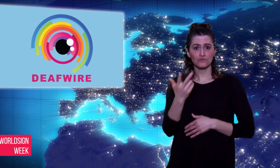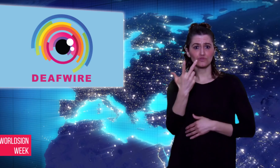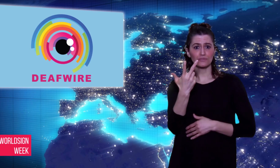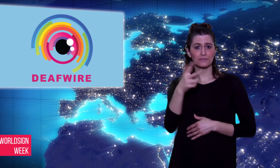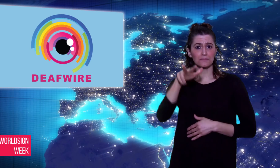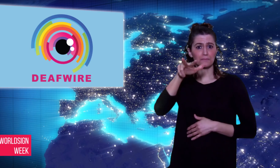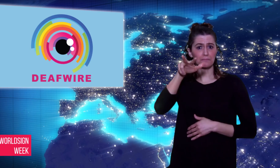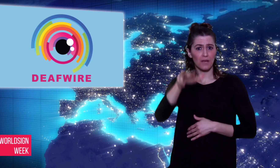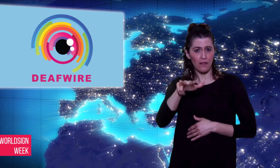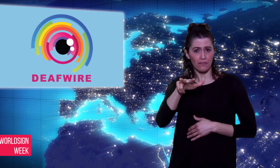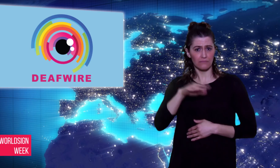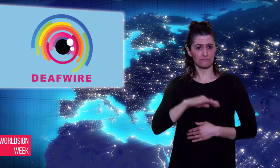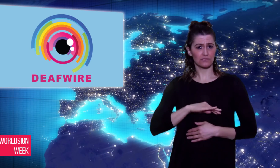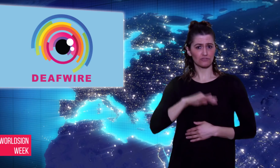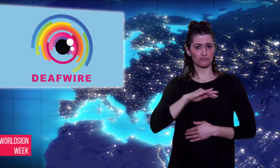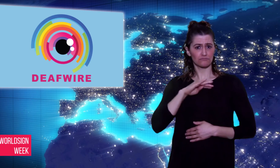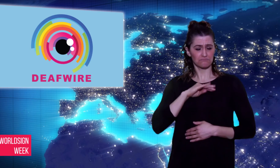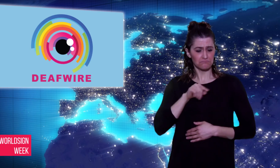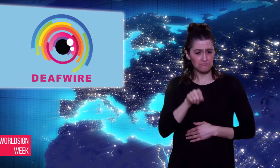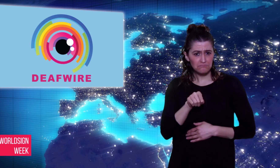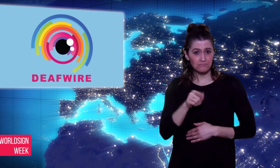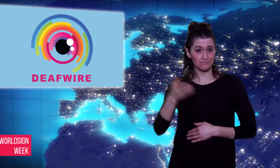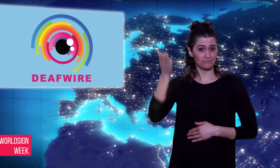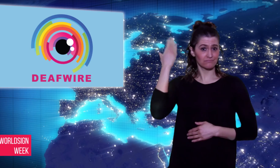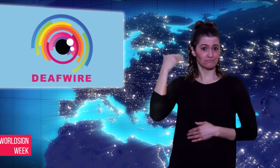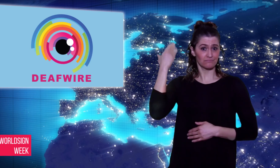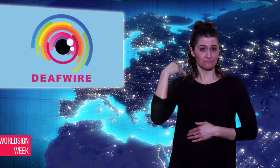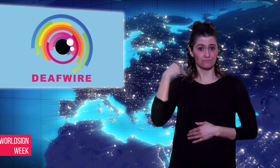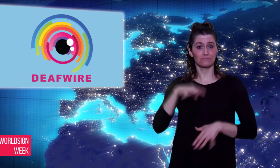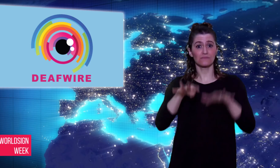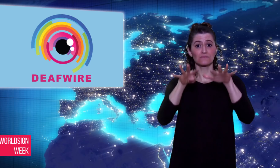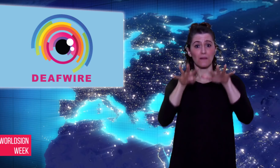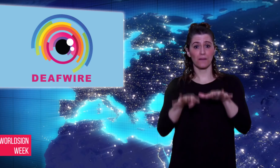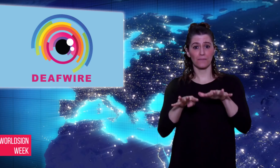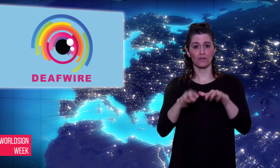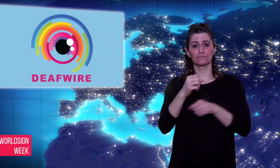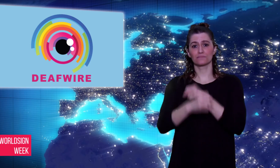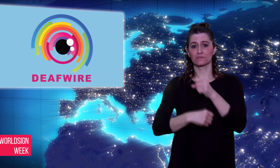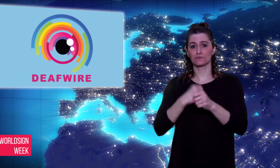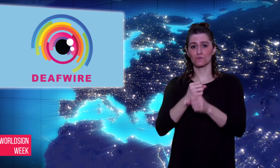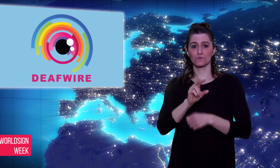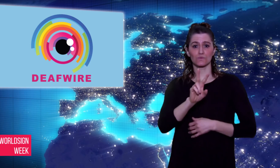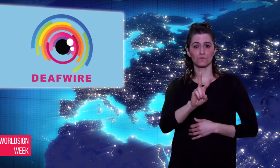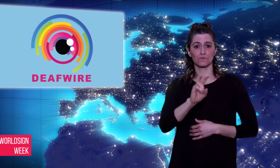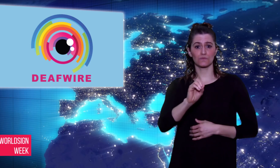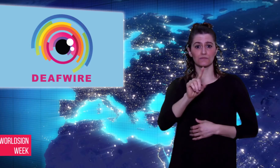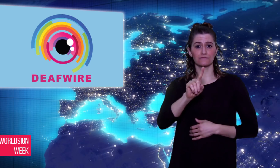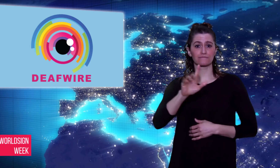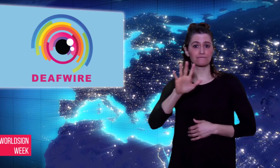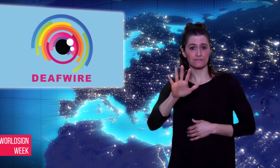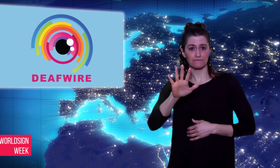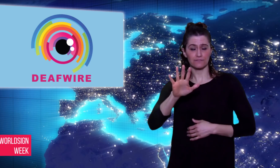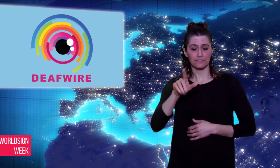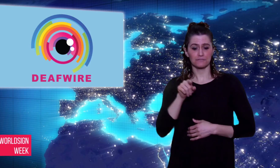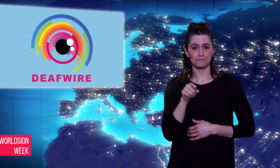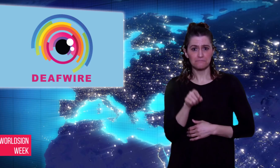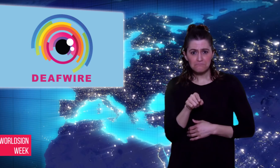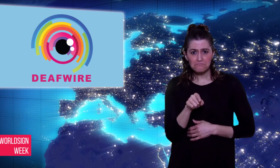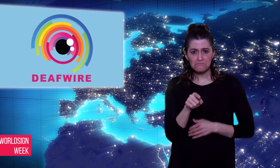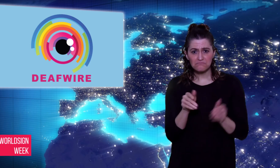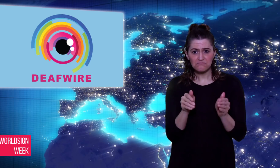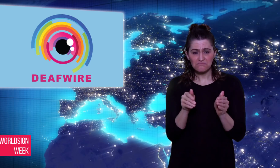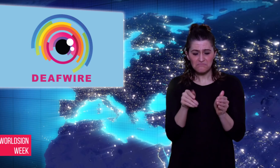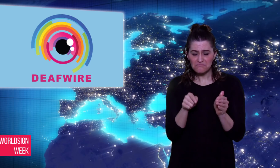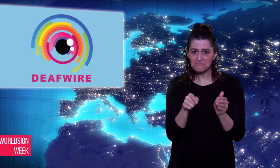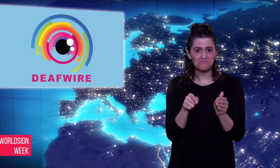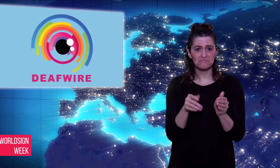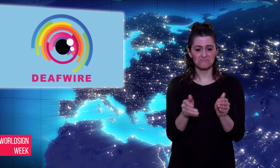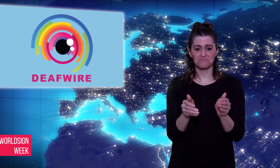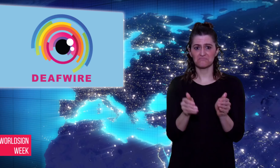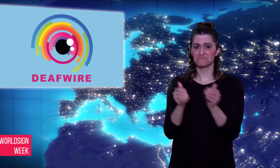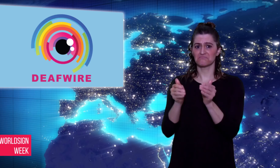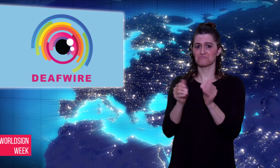months old in September 2015, he was left